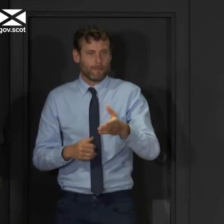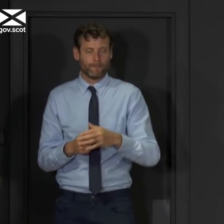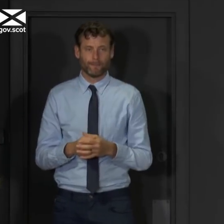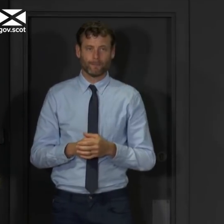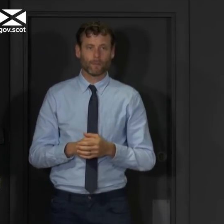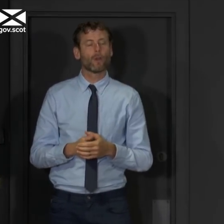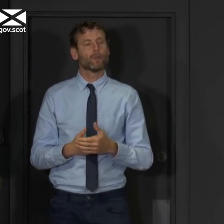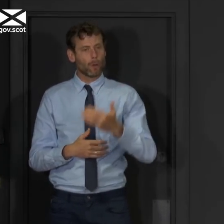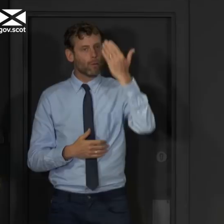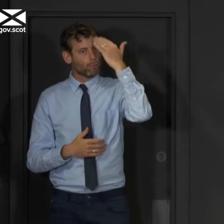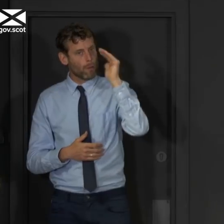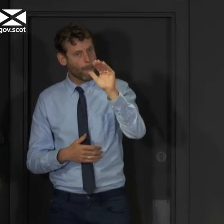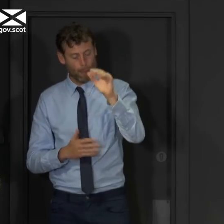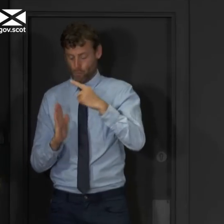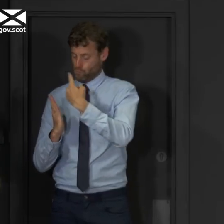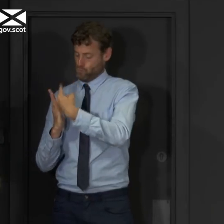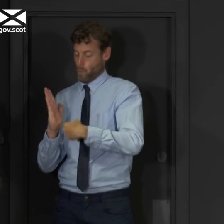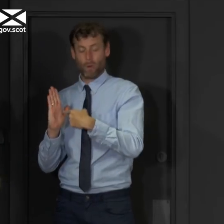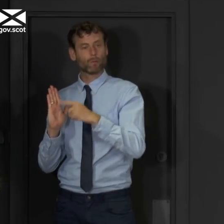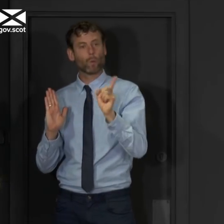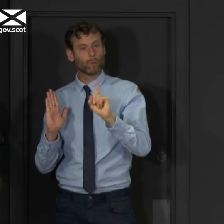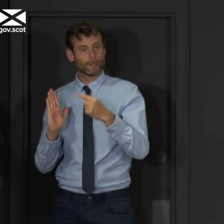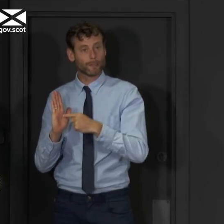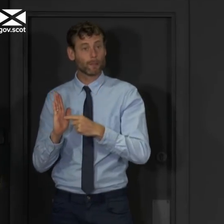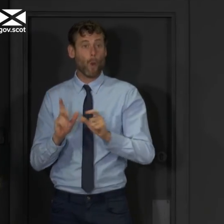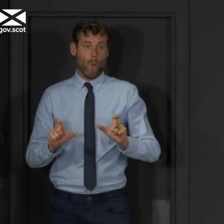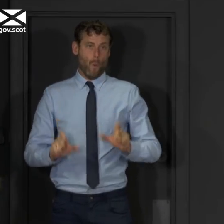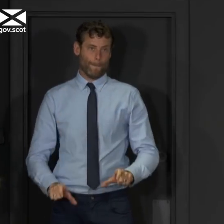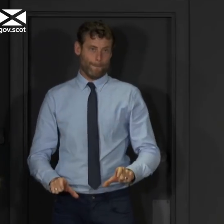So just to remind everybody what that guidance is, you should still be staying at home most